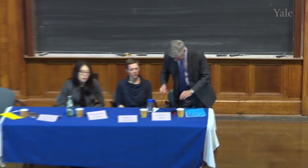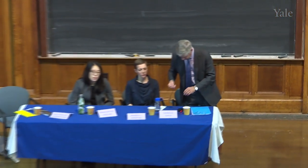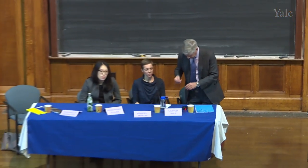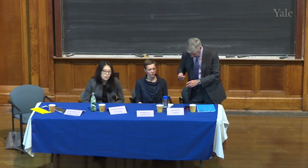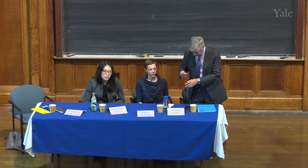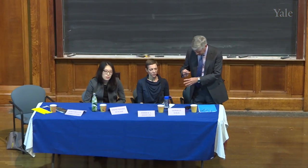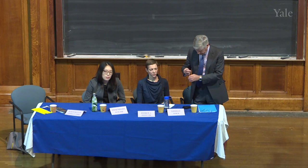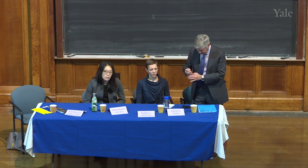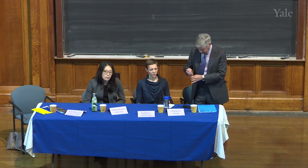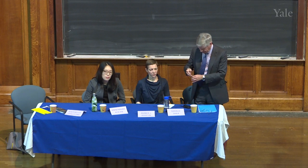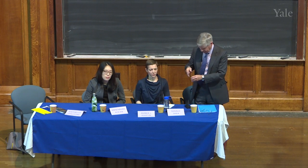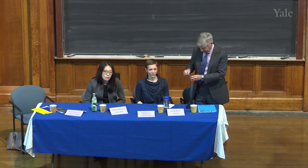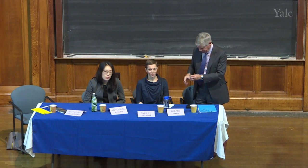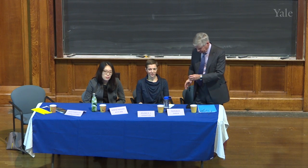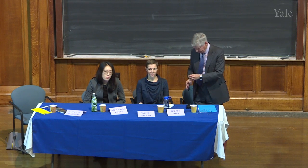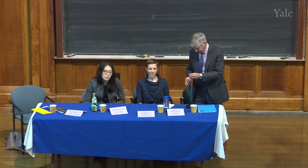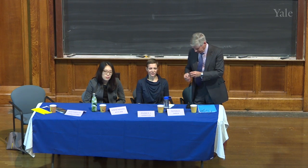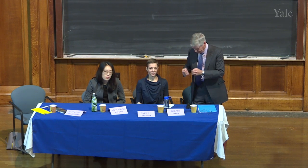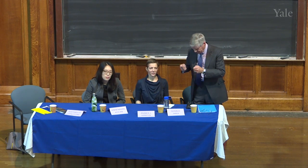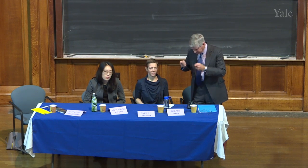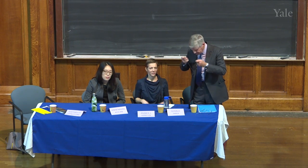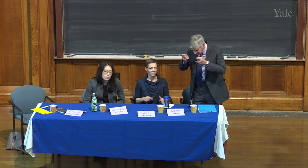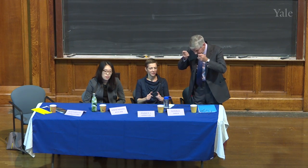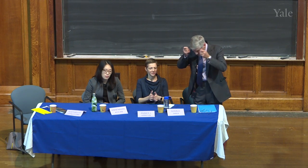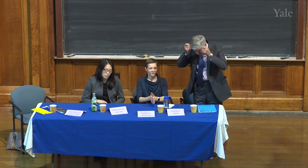the aisles to receive your questions.